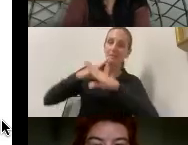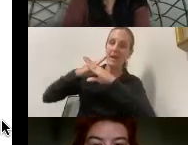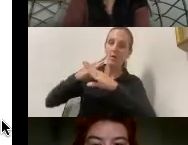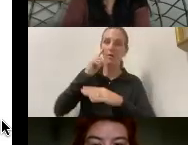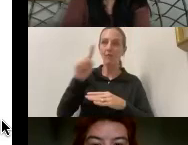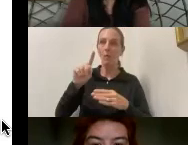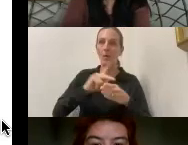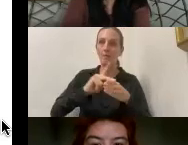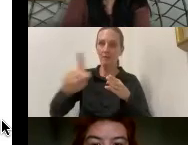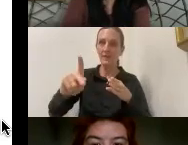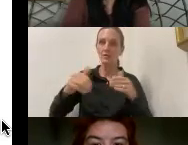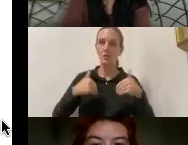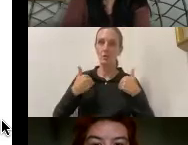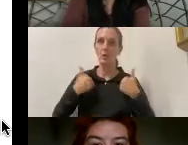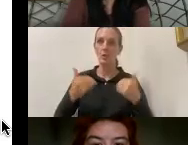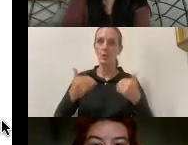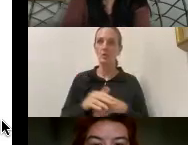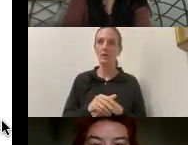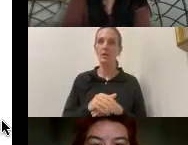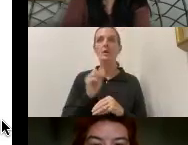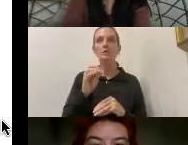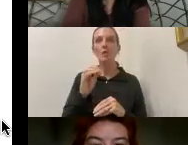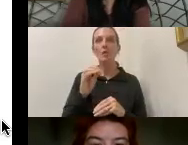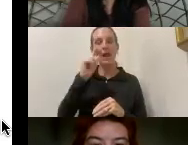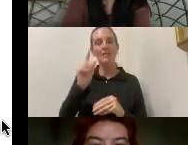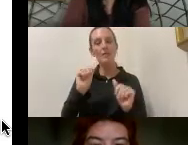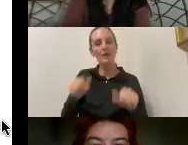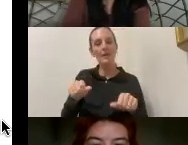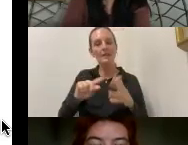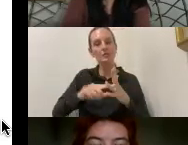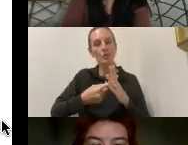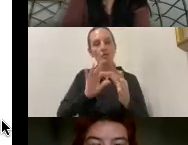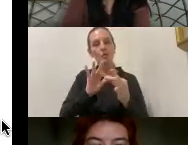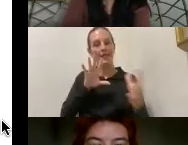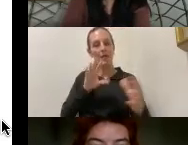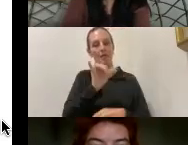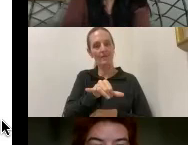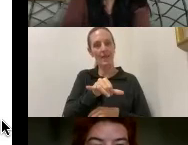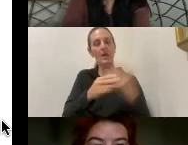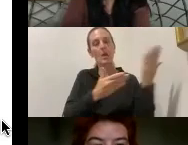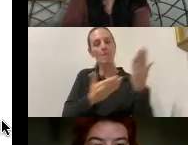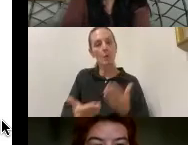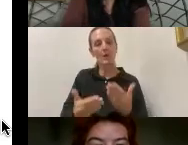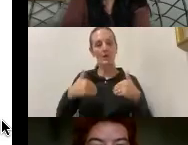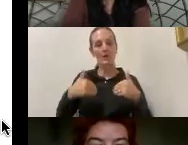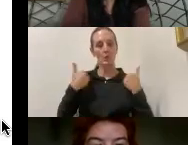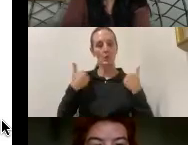But I think we can kind of start to let go of those different things. And that's why bringing in youth and their new perspectives is so important because they